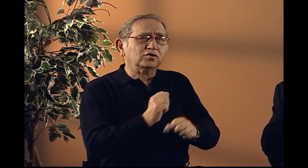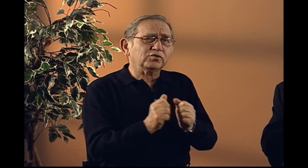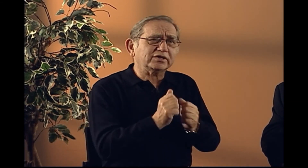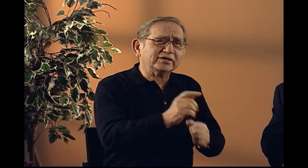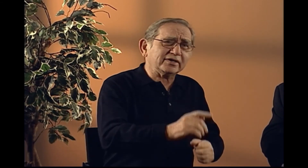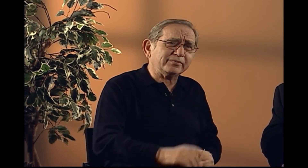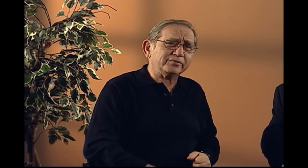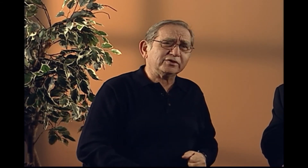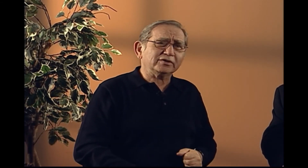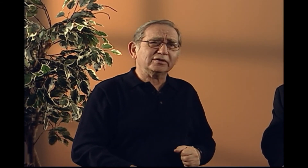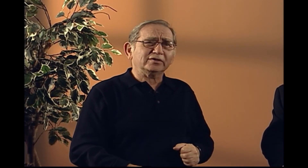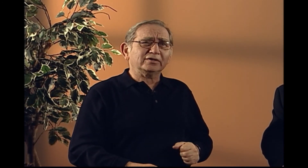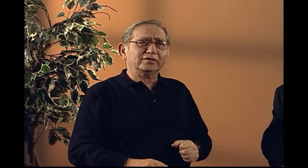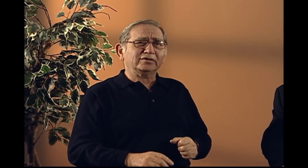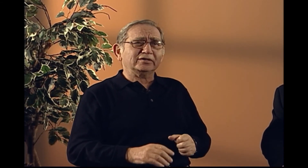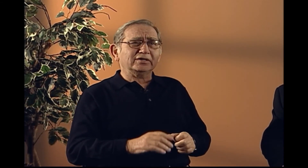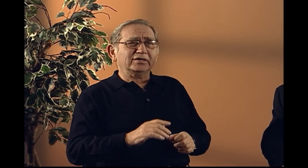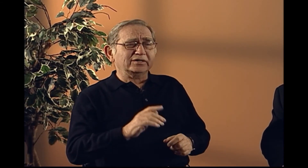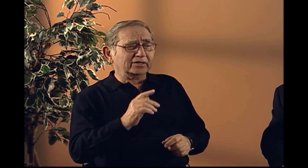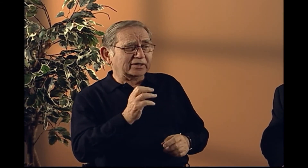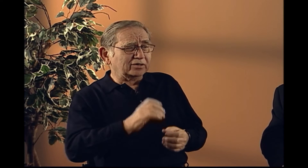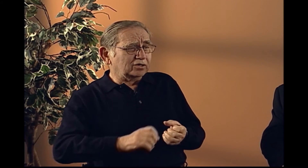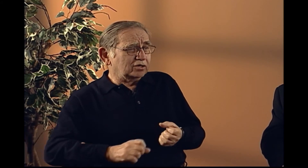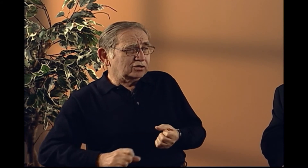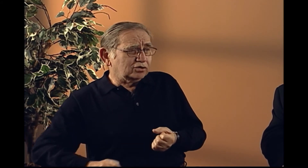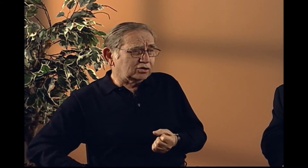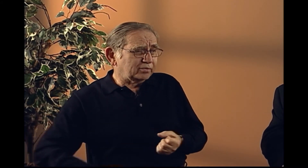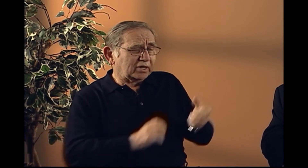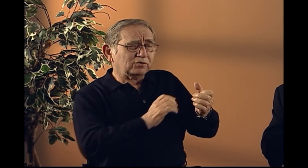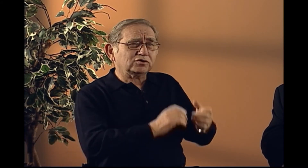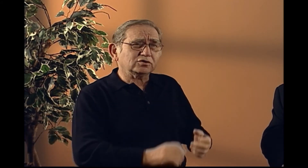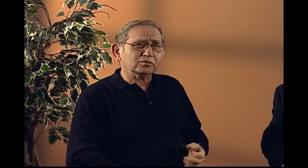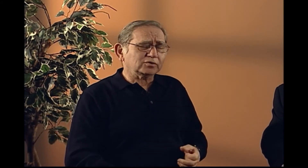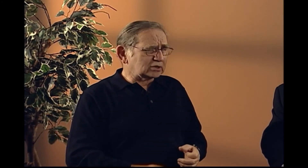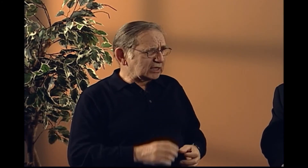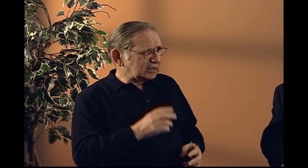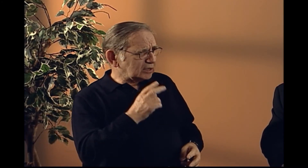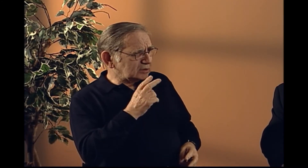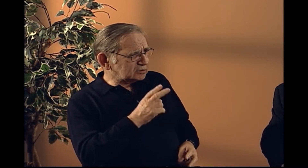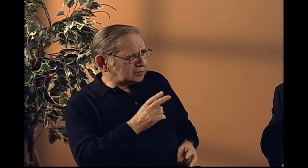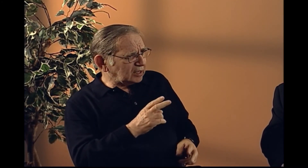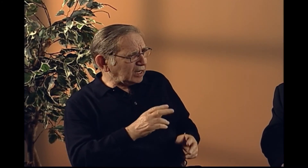and some of the people would basically desert a particular